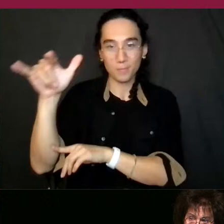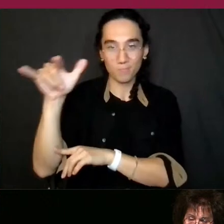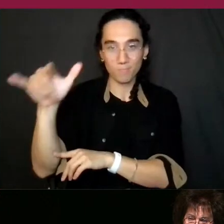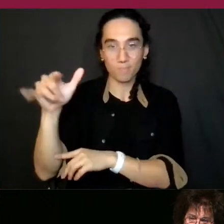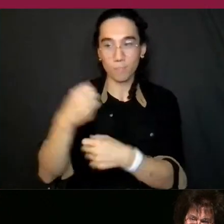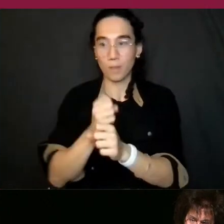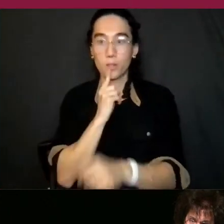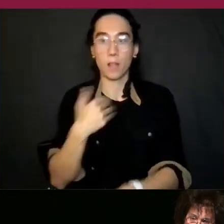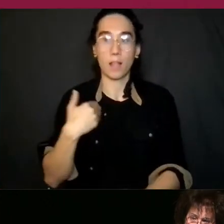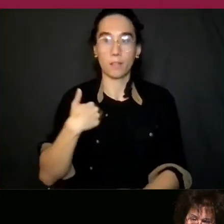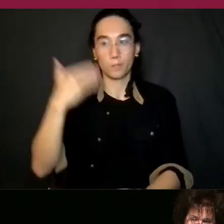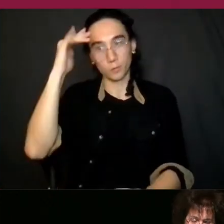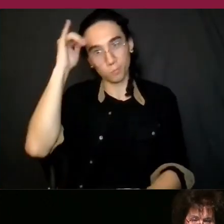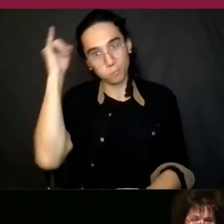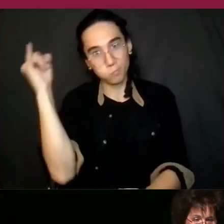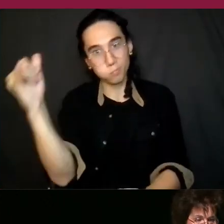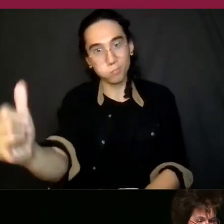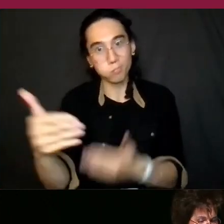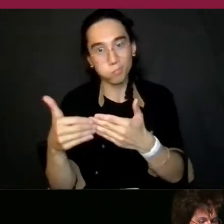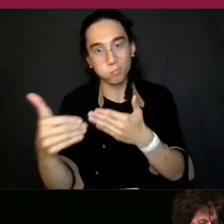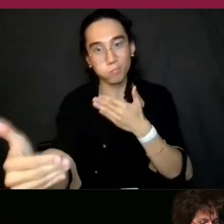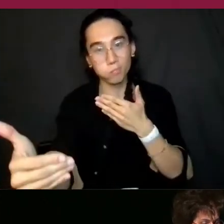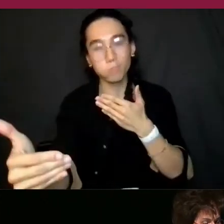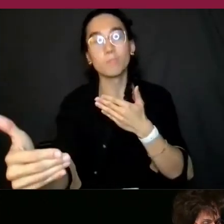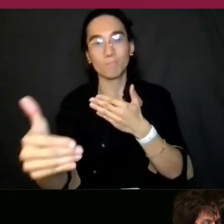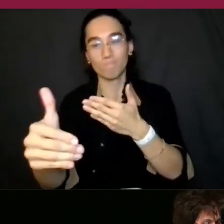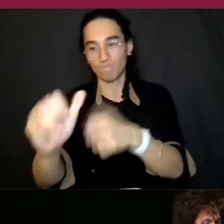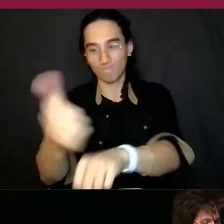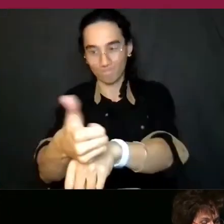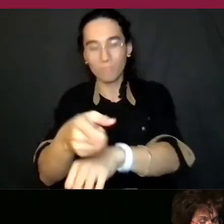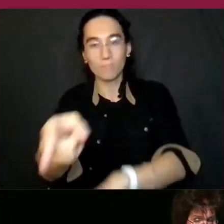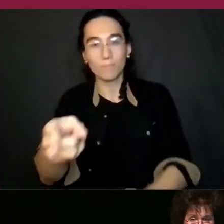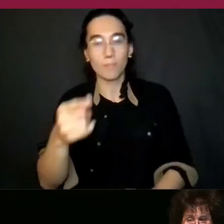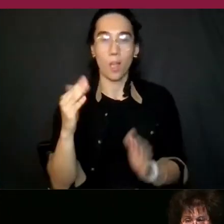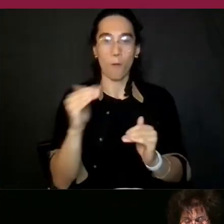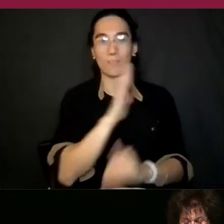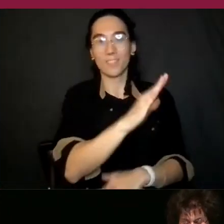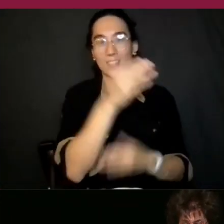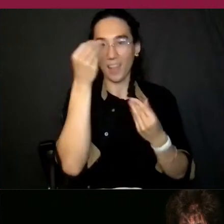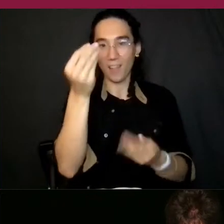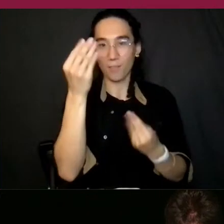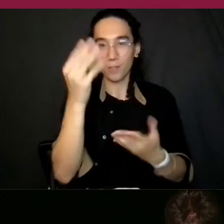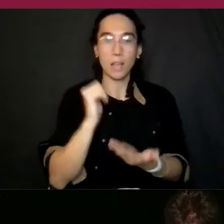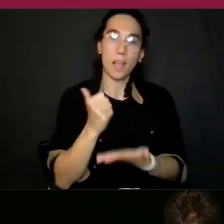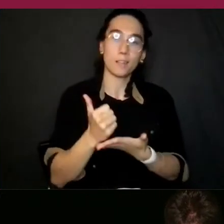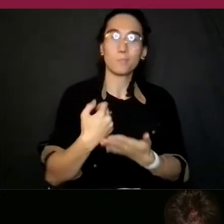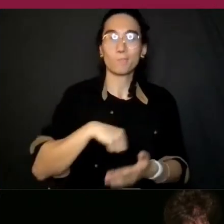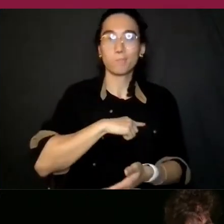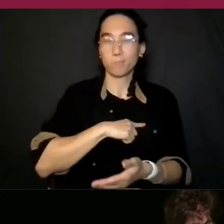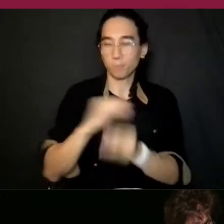um, the, the information they shared with us will cut to the chase and give us a lot of, of good guidance. Next slide please.